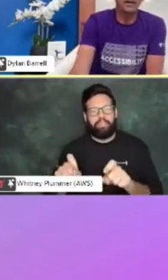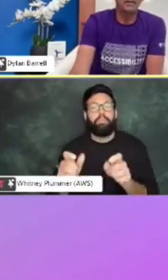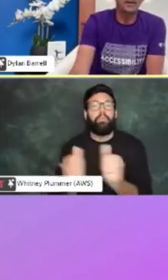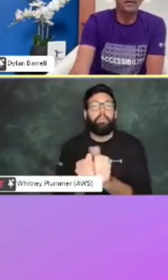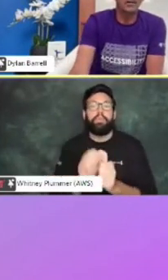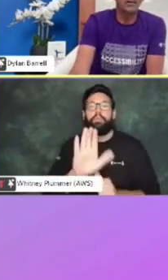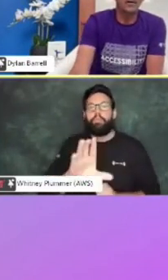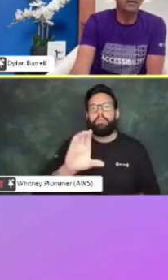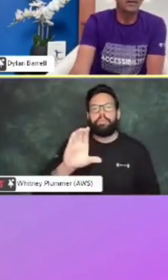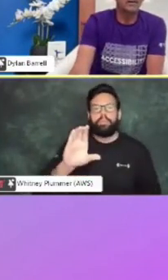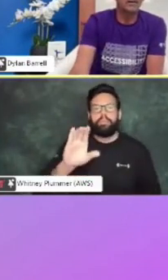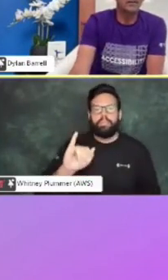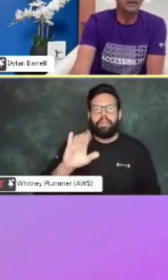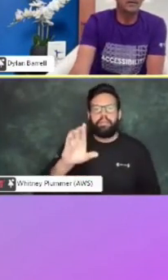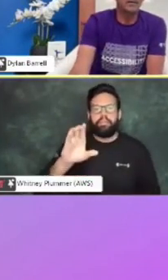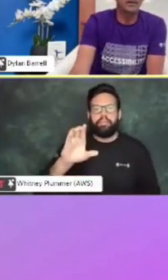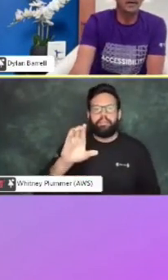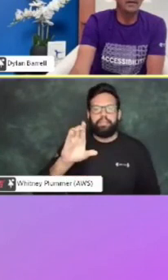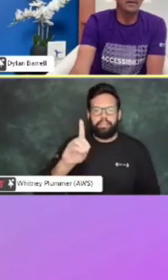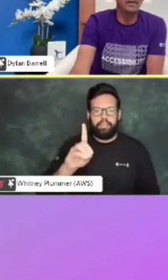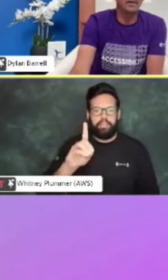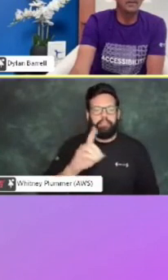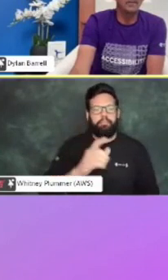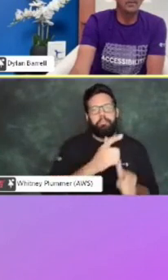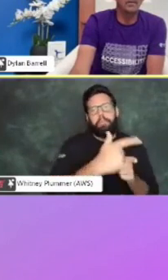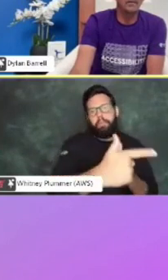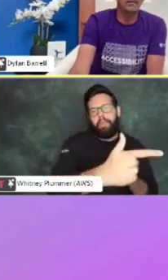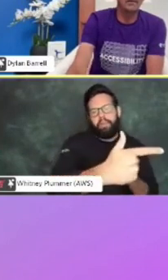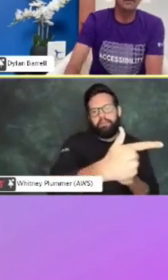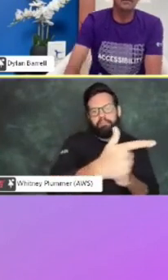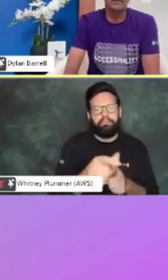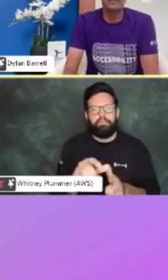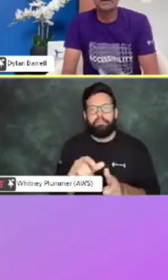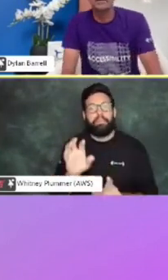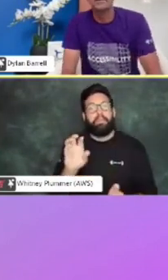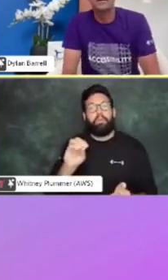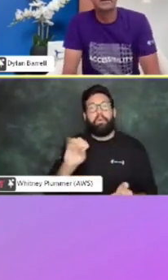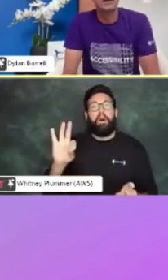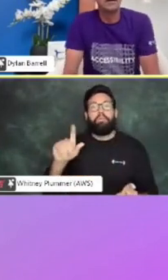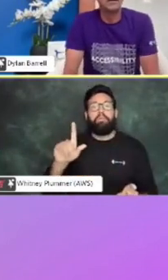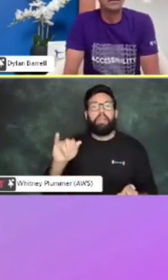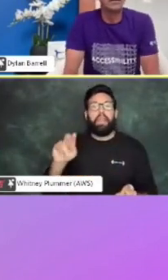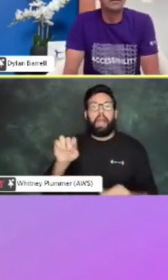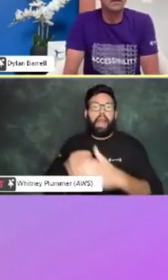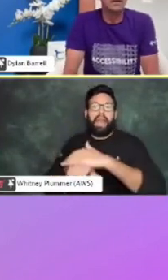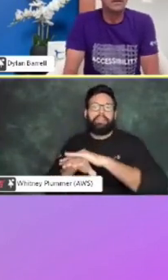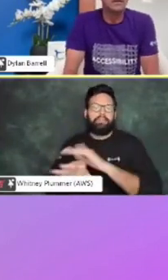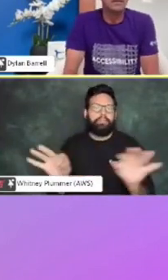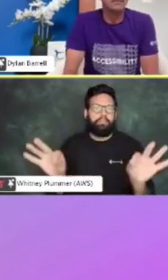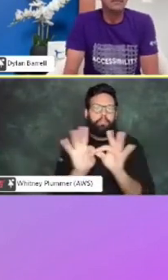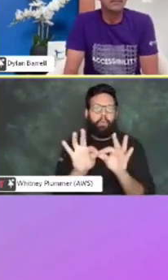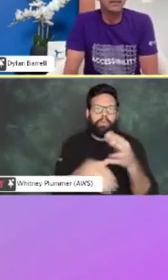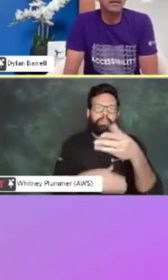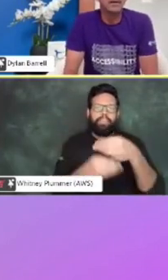Completely offline CI/CD process is an important addition that we made this last year.